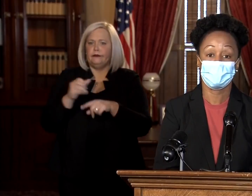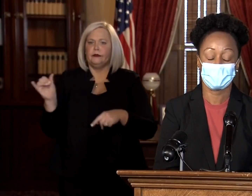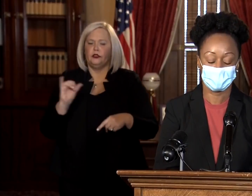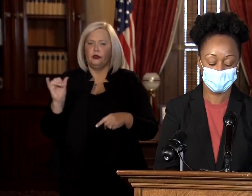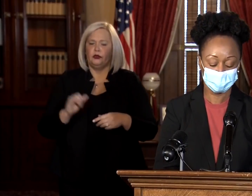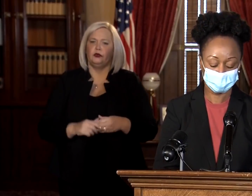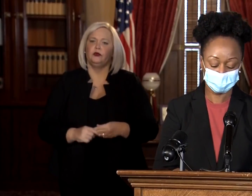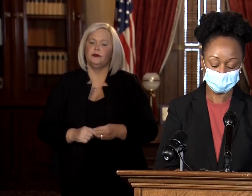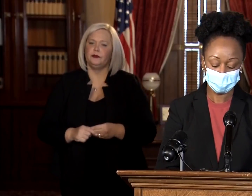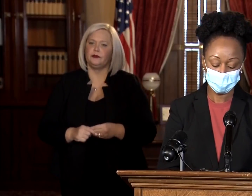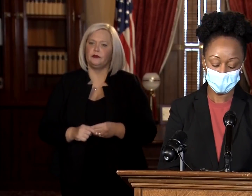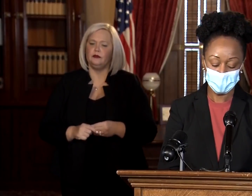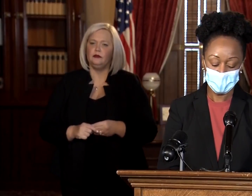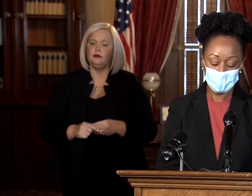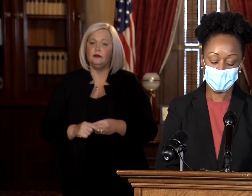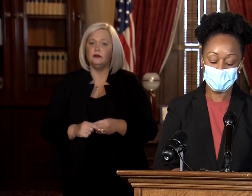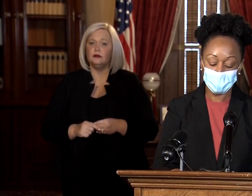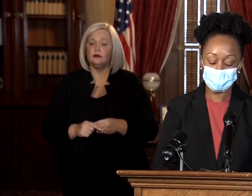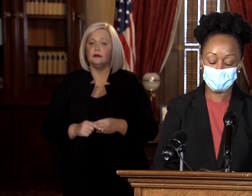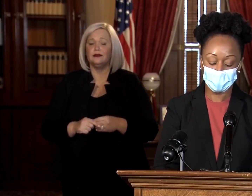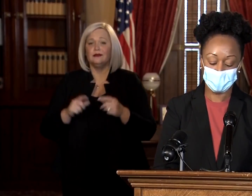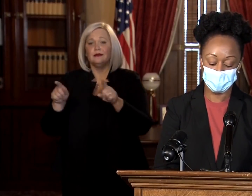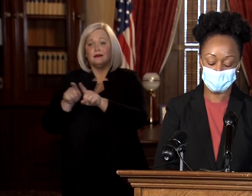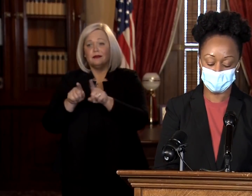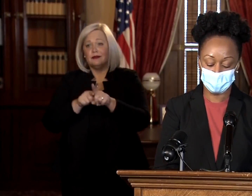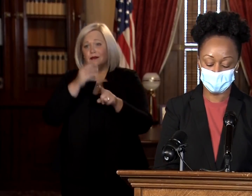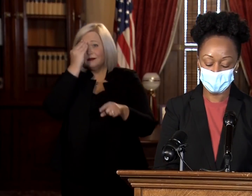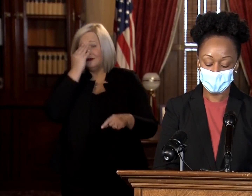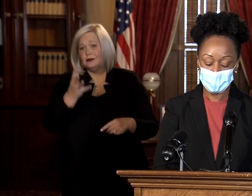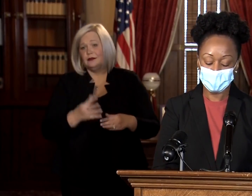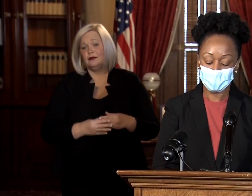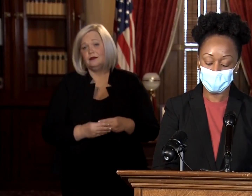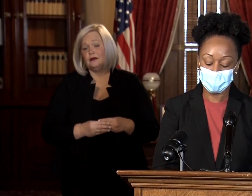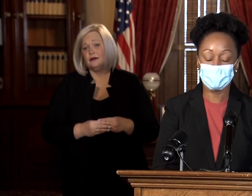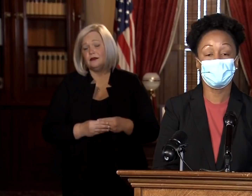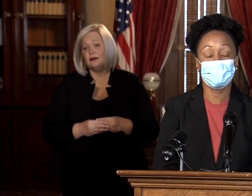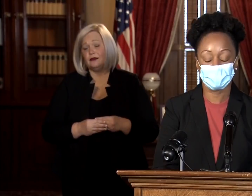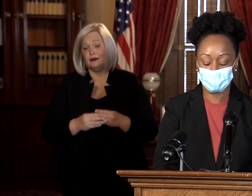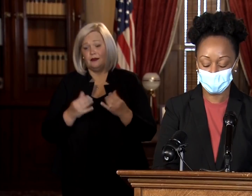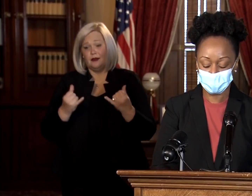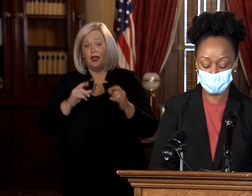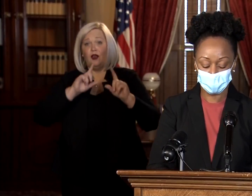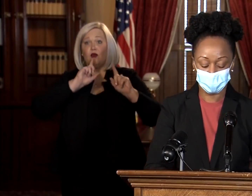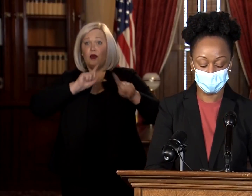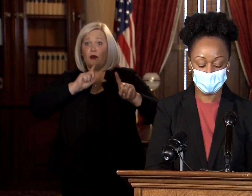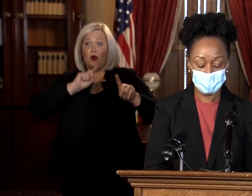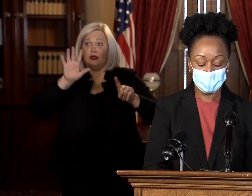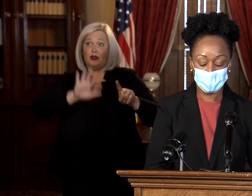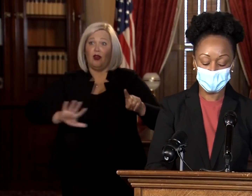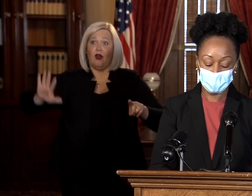find out the cause and prevent as many of them from happening as many of them from happening as possible. as possible. But I also want people to know